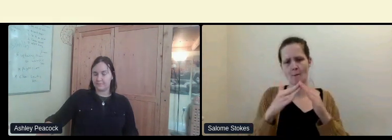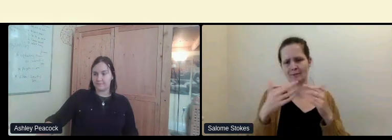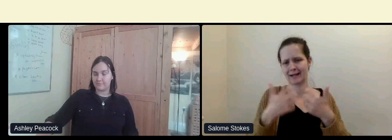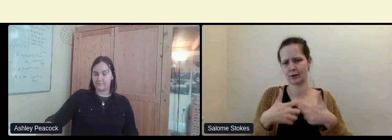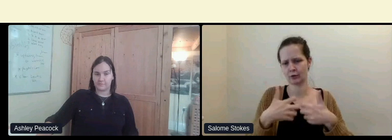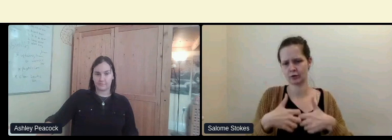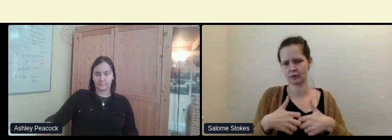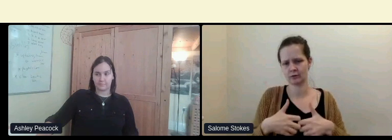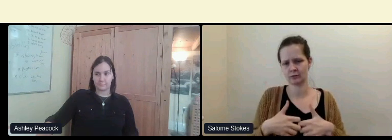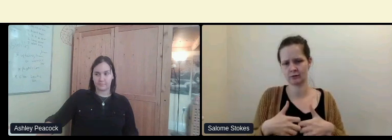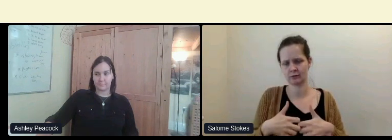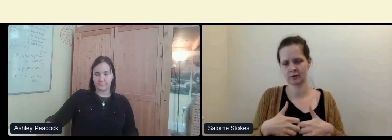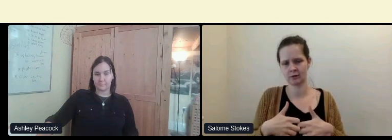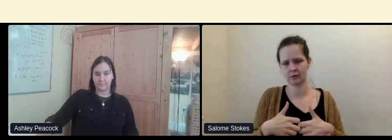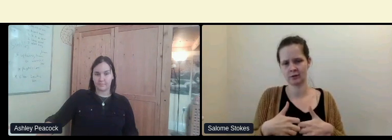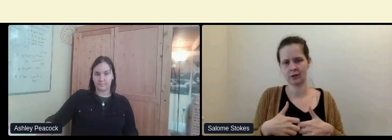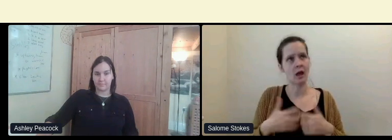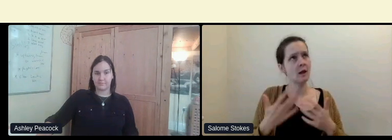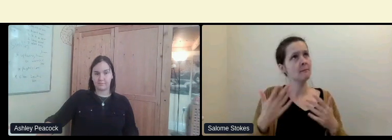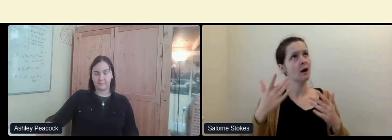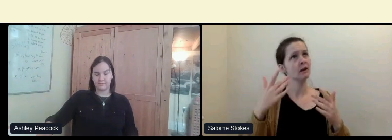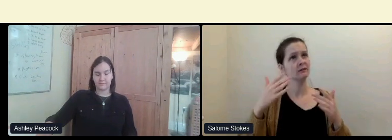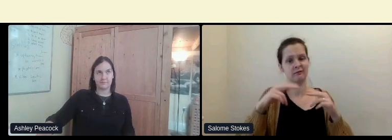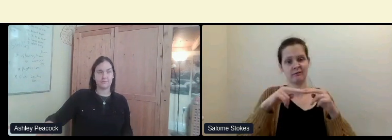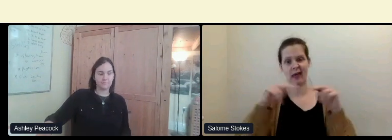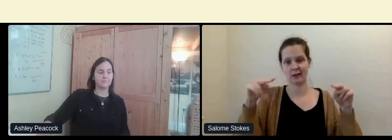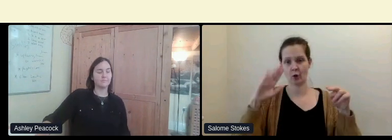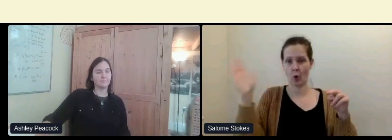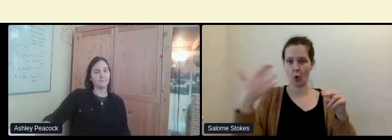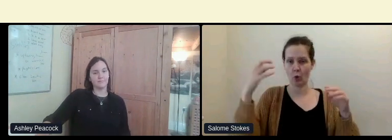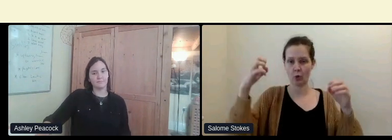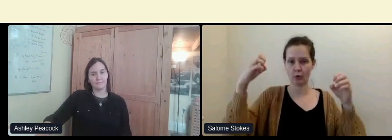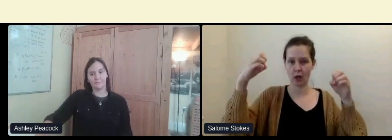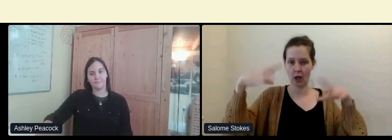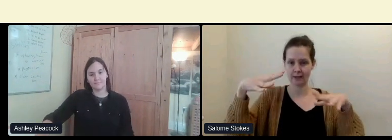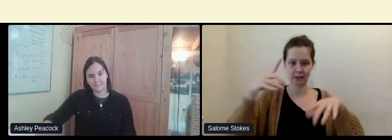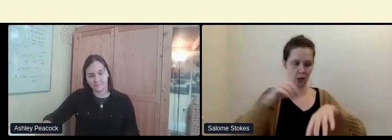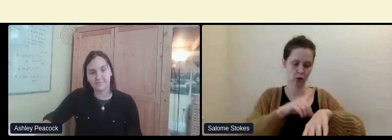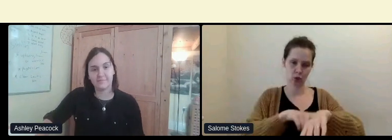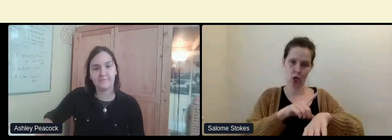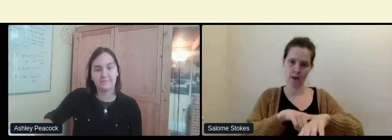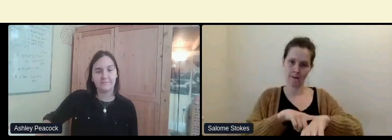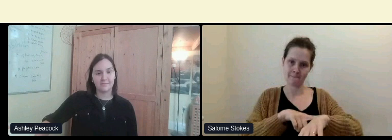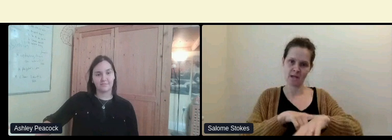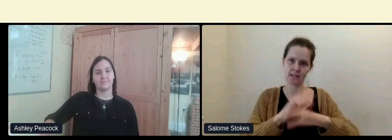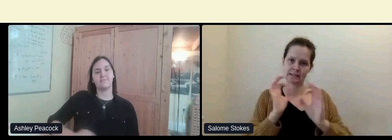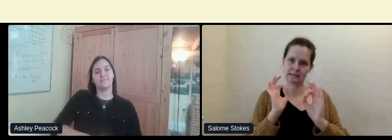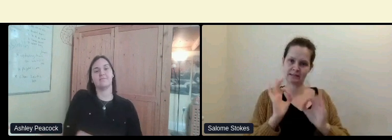of my lights in my flat set to come on and turn off at certain times of the day. So if I'm trying